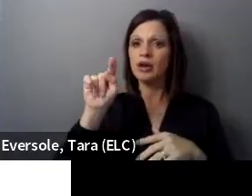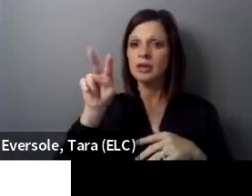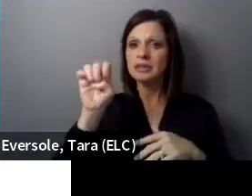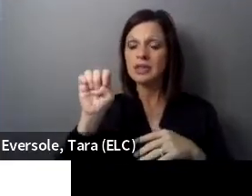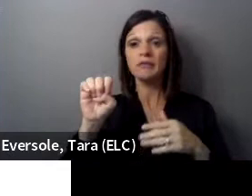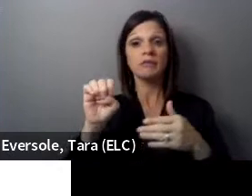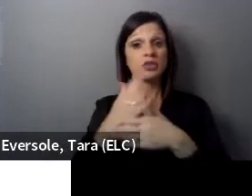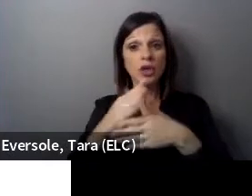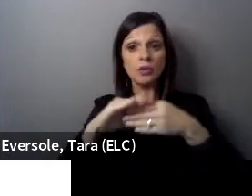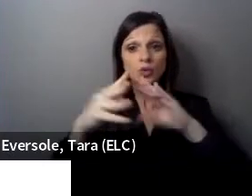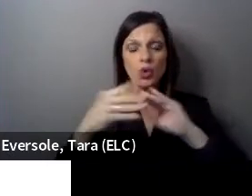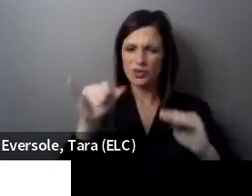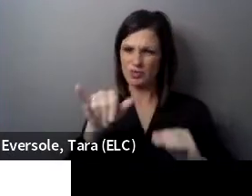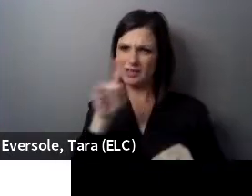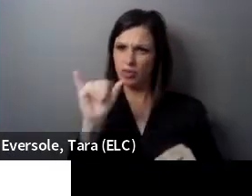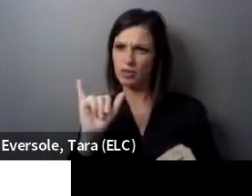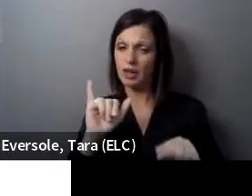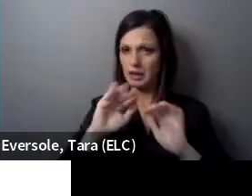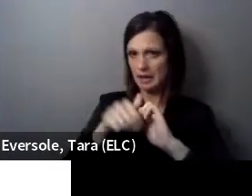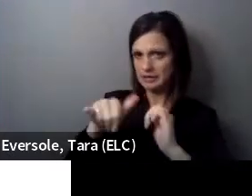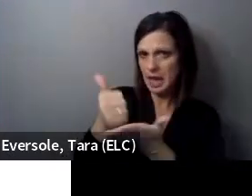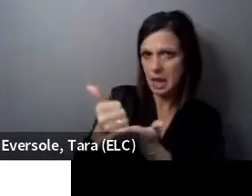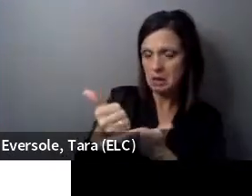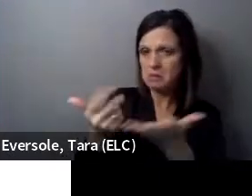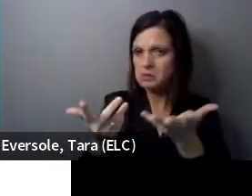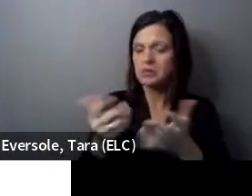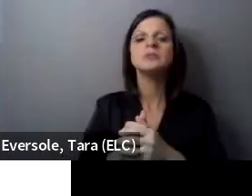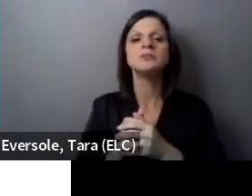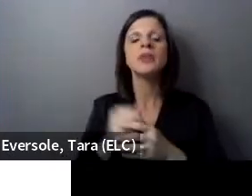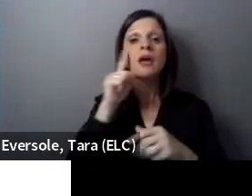What does it look like to share a story. How does that help. And